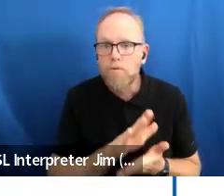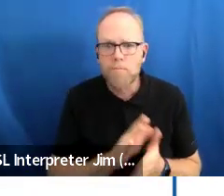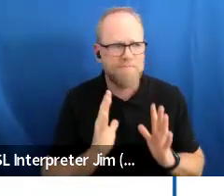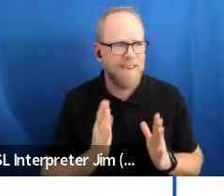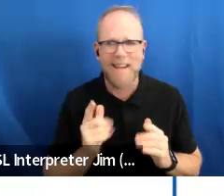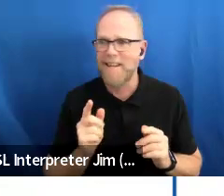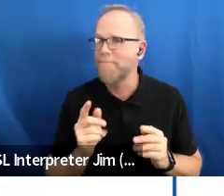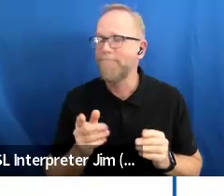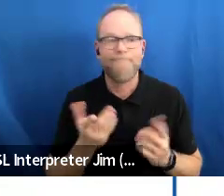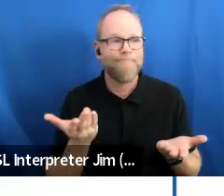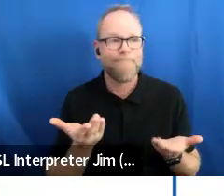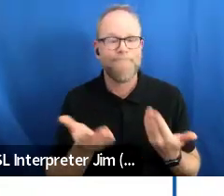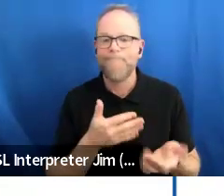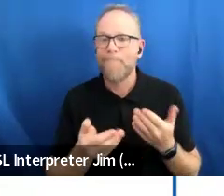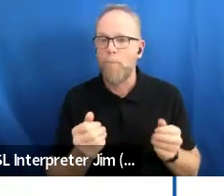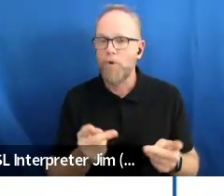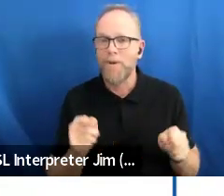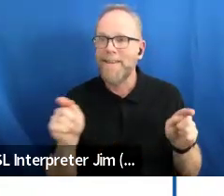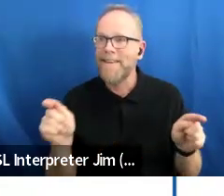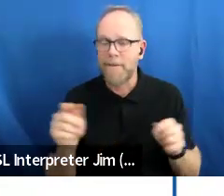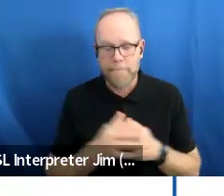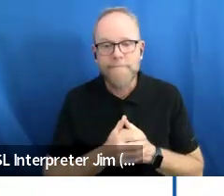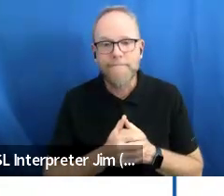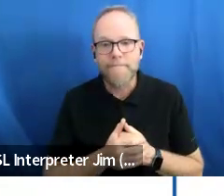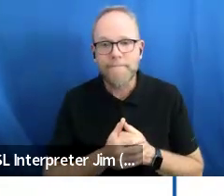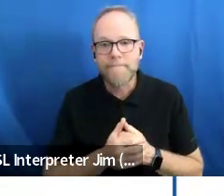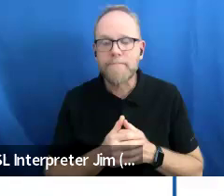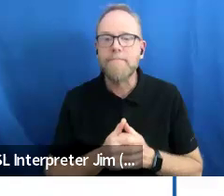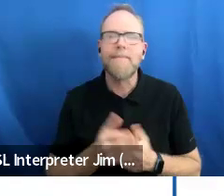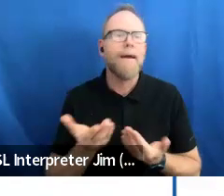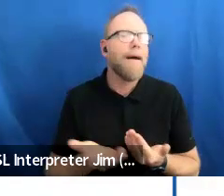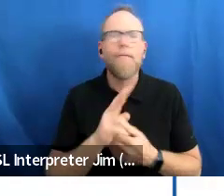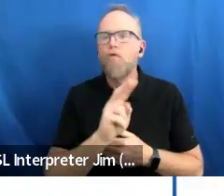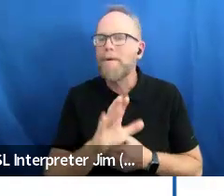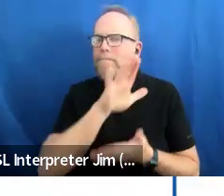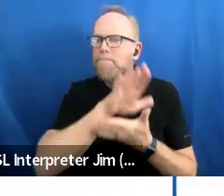And I think the vocational schools can reach out to, you know, high school students and say,